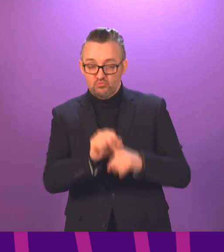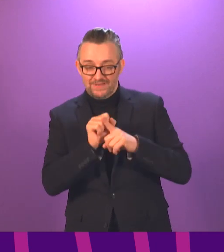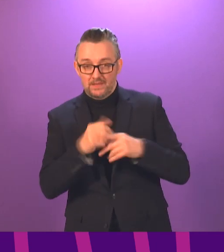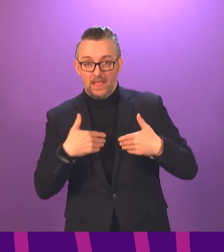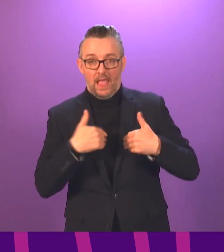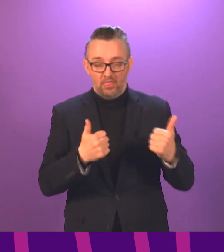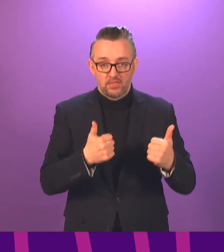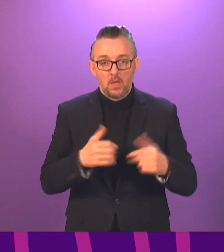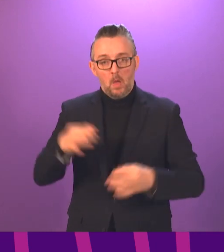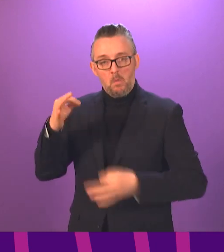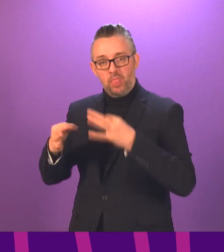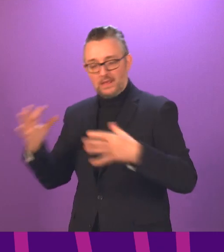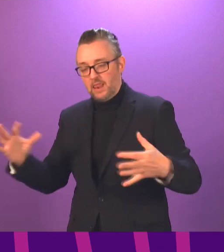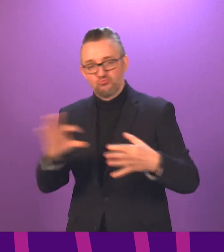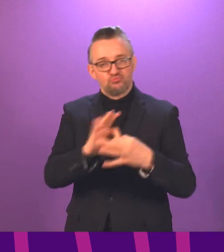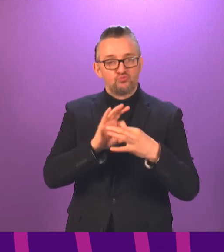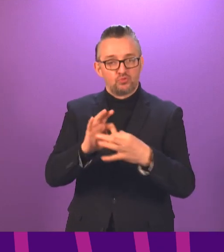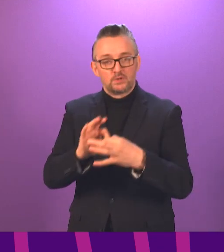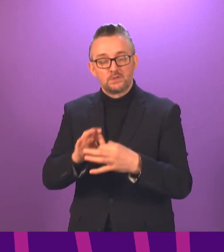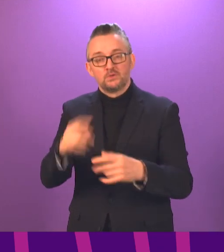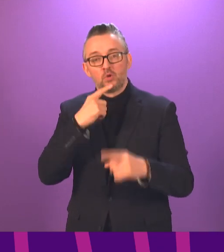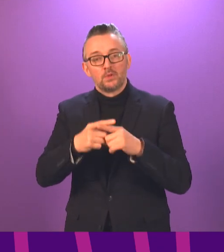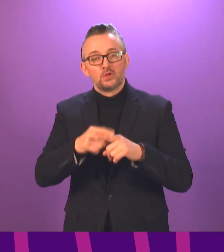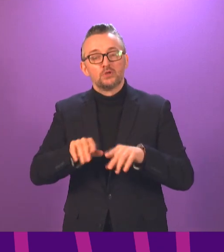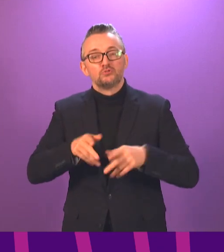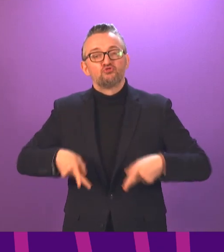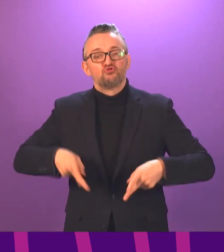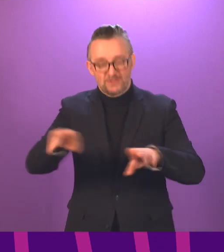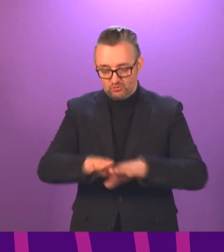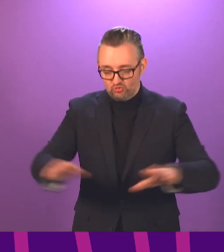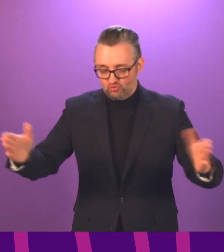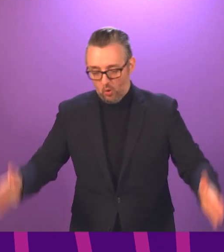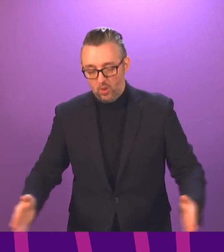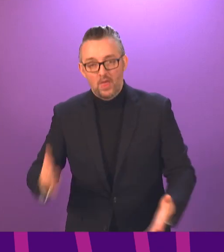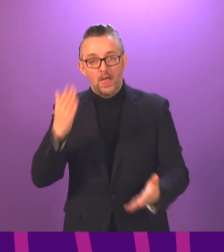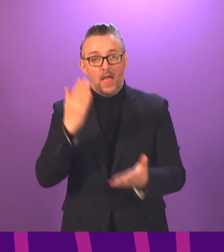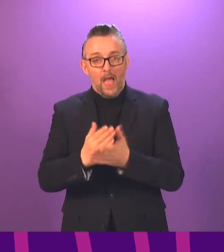I am afraid that activities such as street stalls, physical hustings and giving voters a